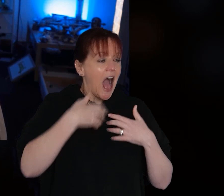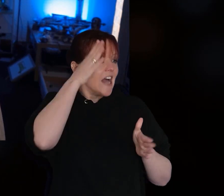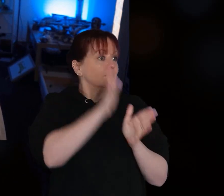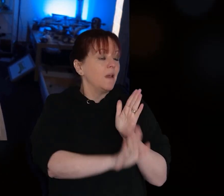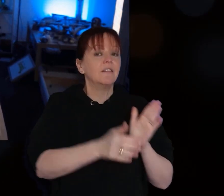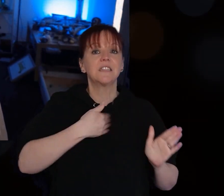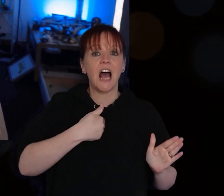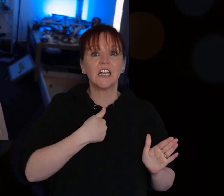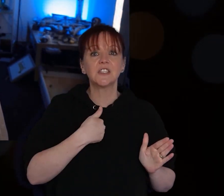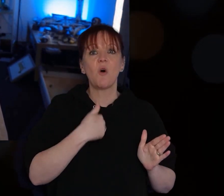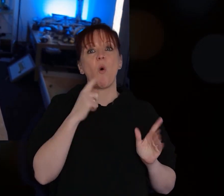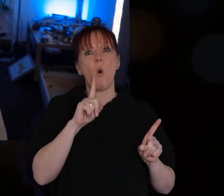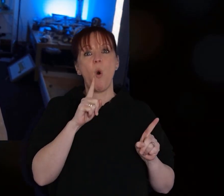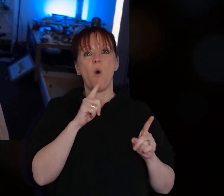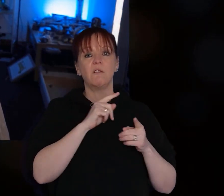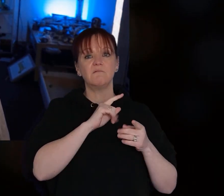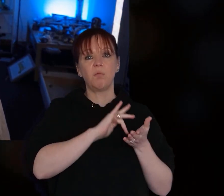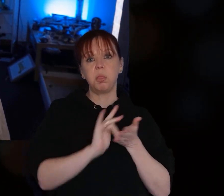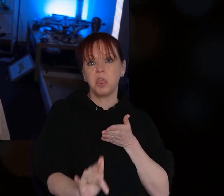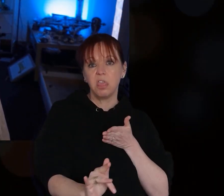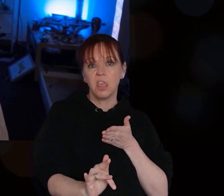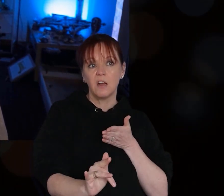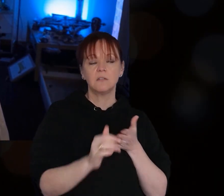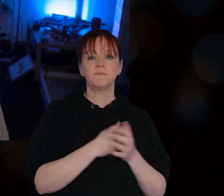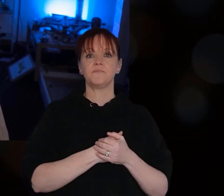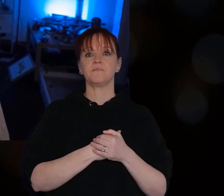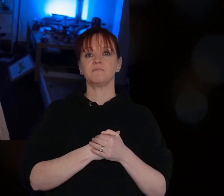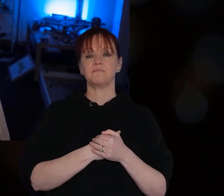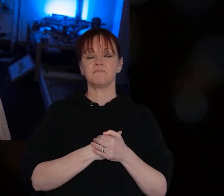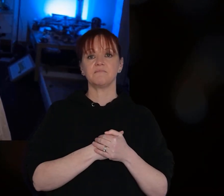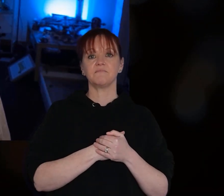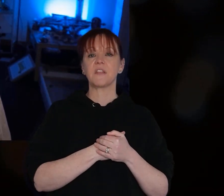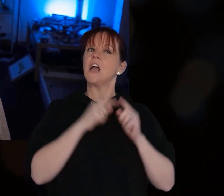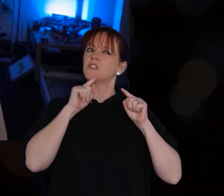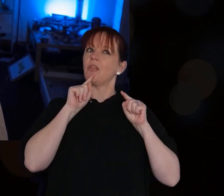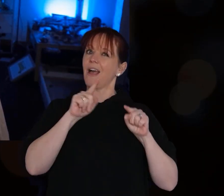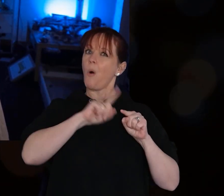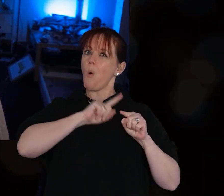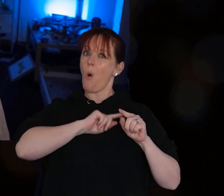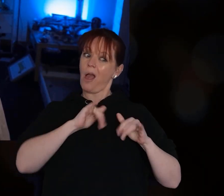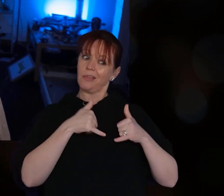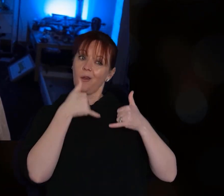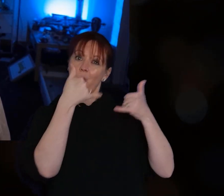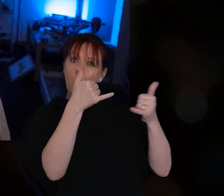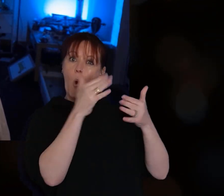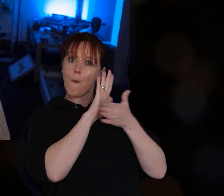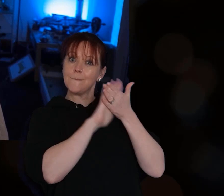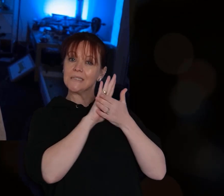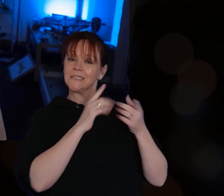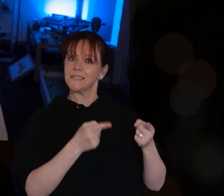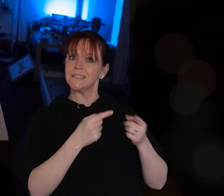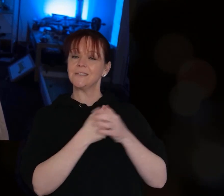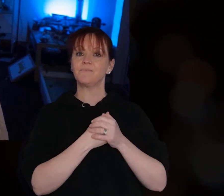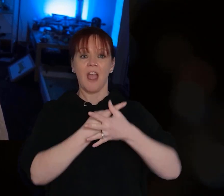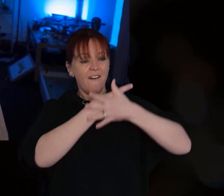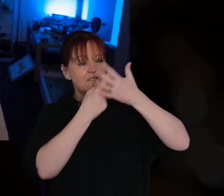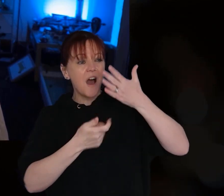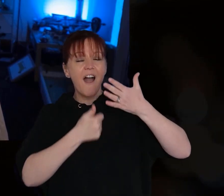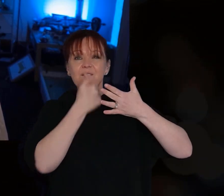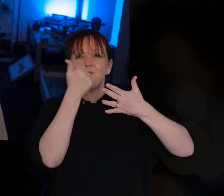That's what this category is for, with five finalists who have all poured their hearts into finding ways to include, rather than exclude.